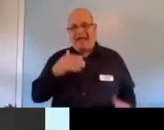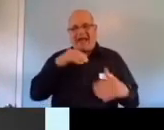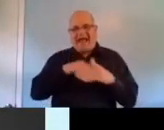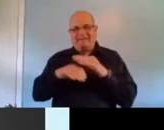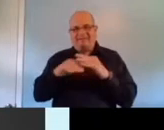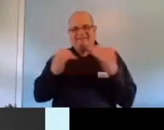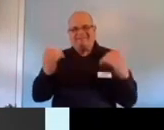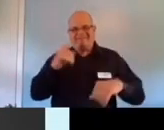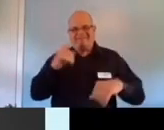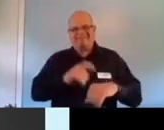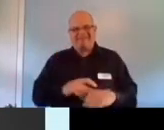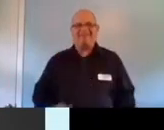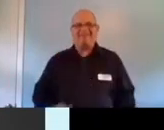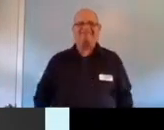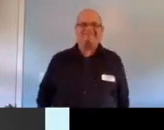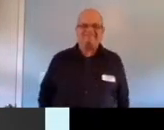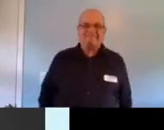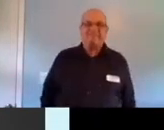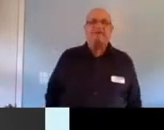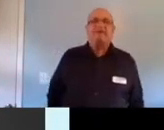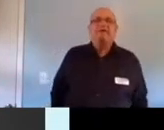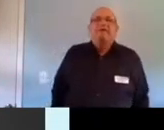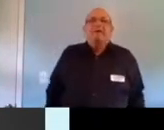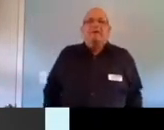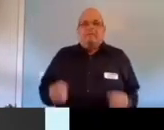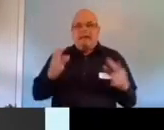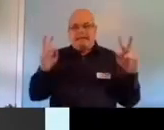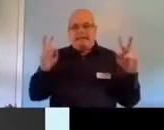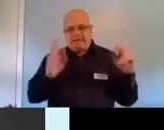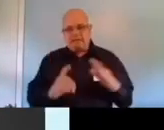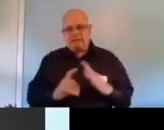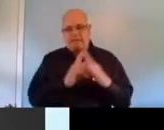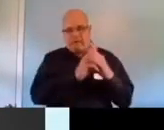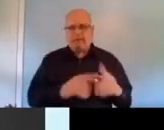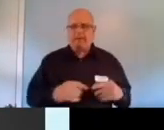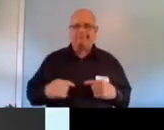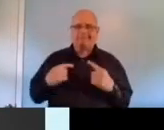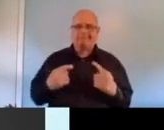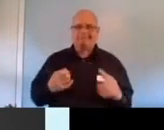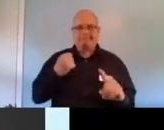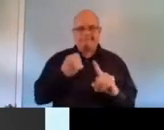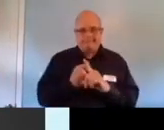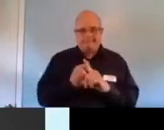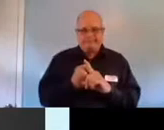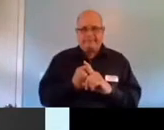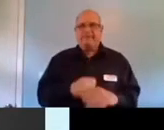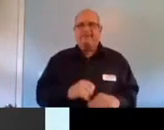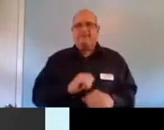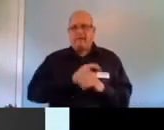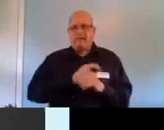of COVID‑19. Lots of issues have come up since the COVID‑19